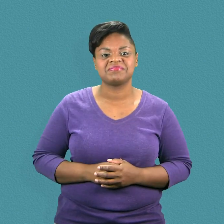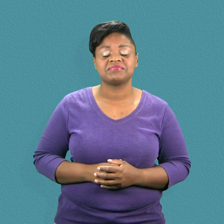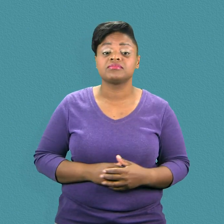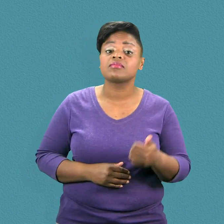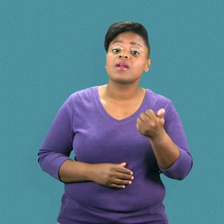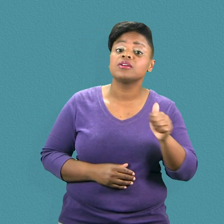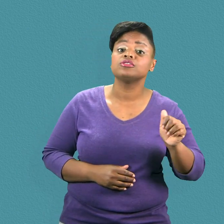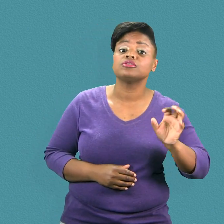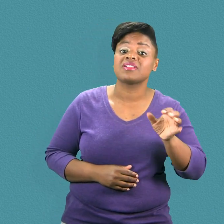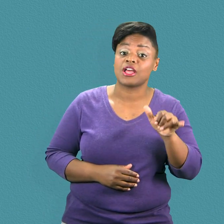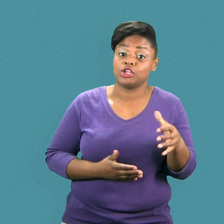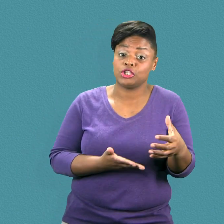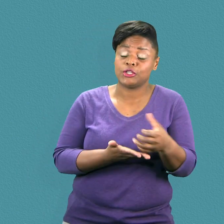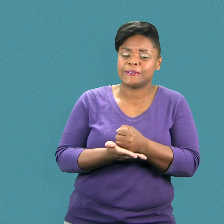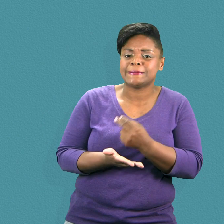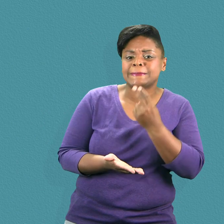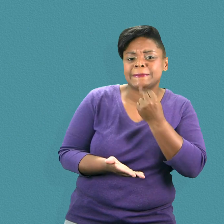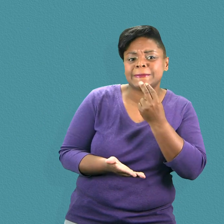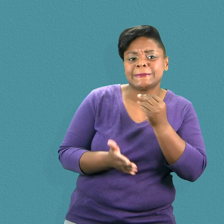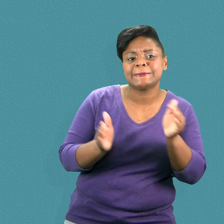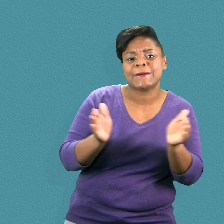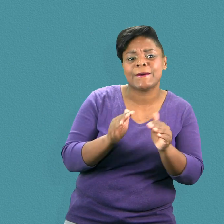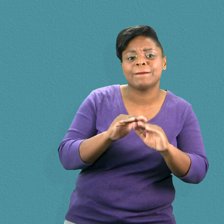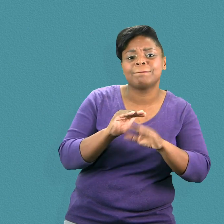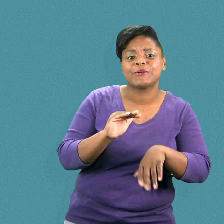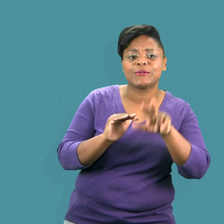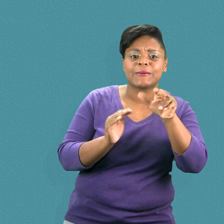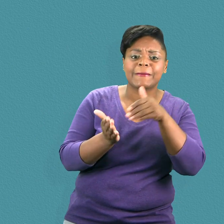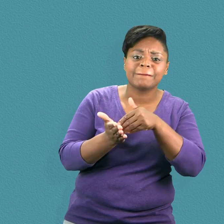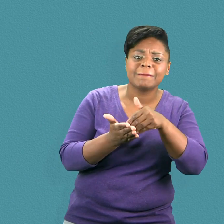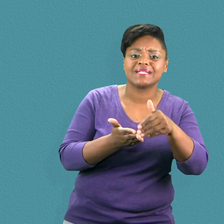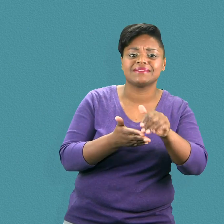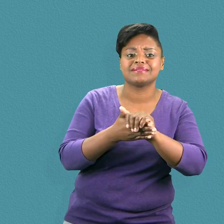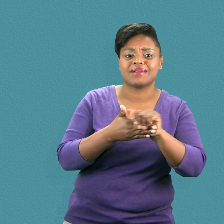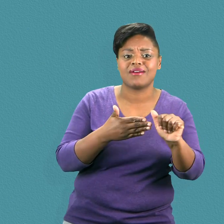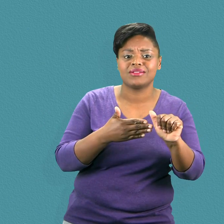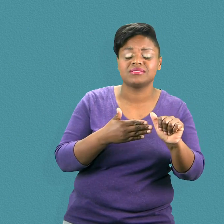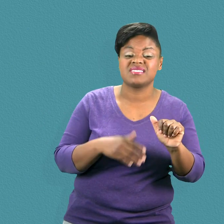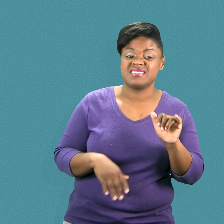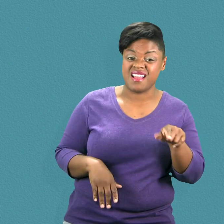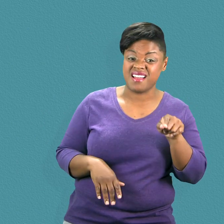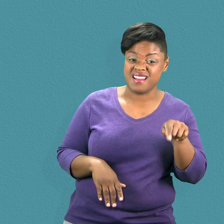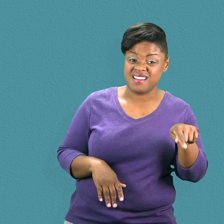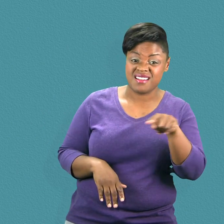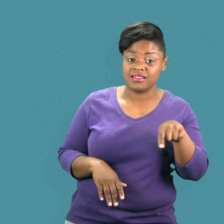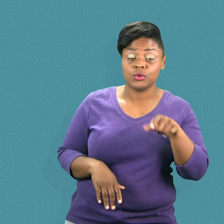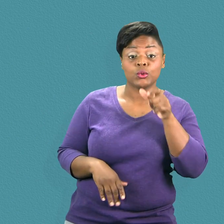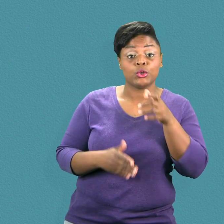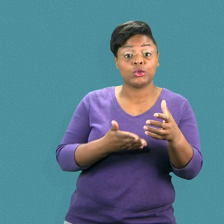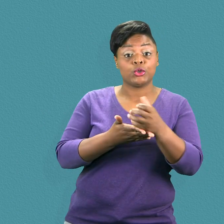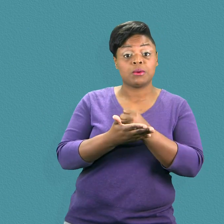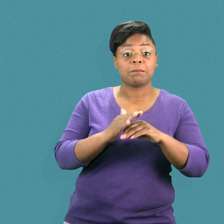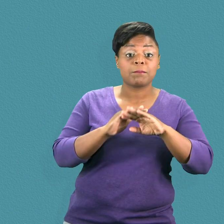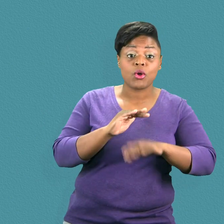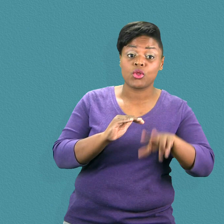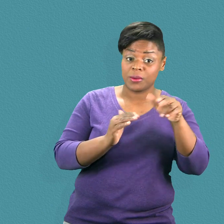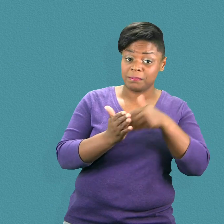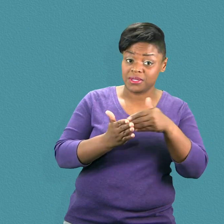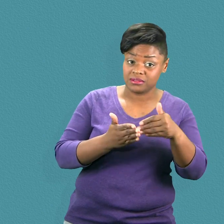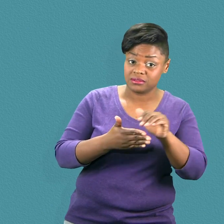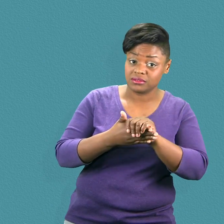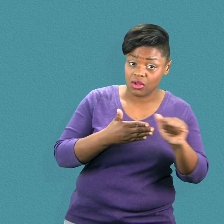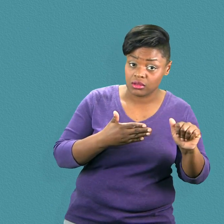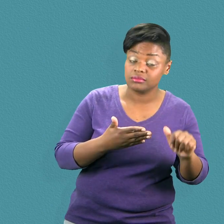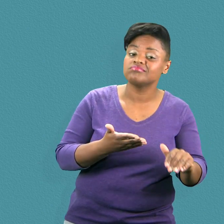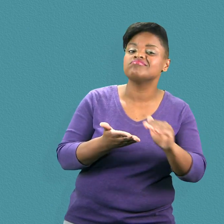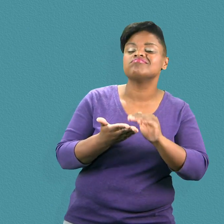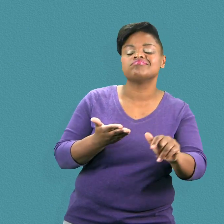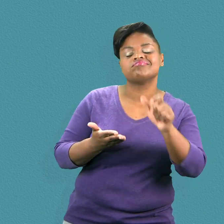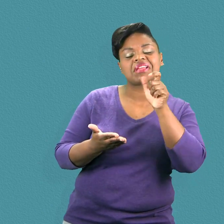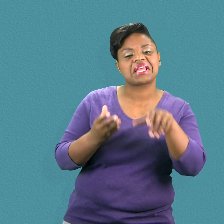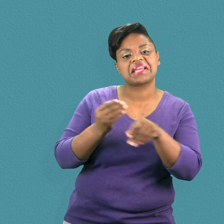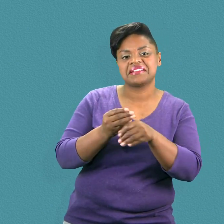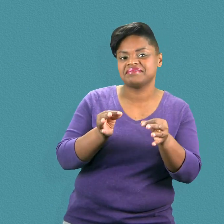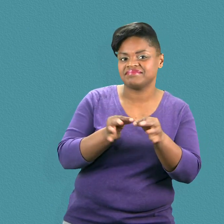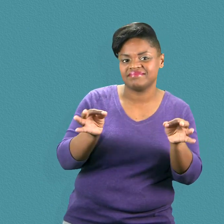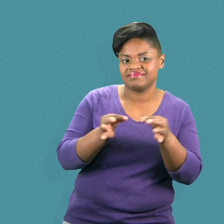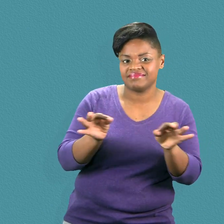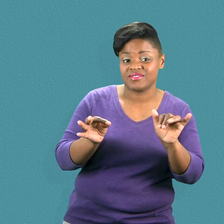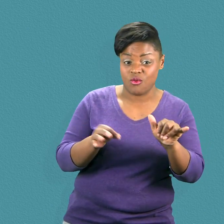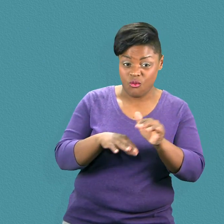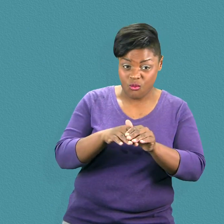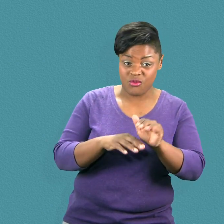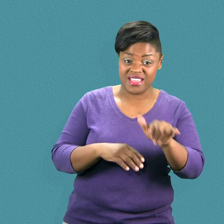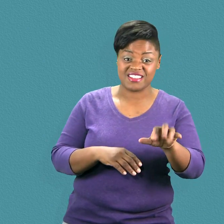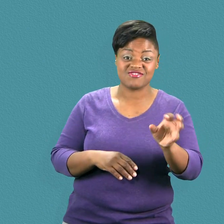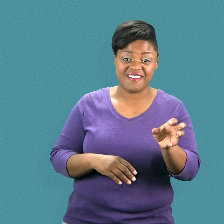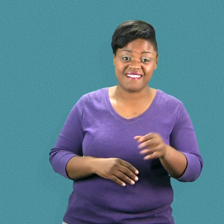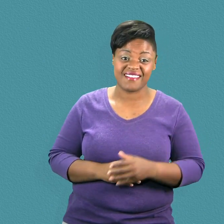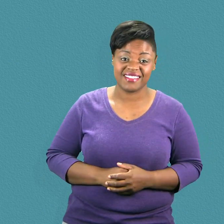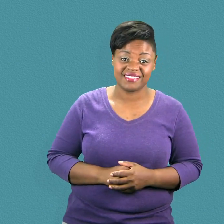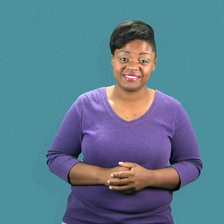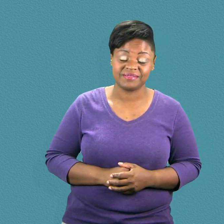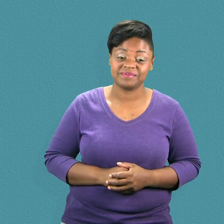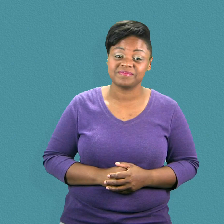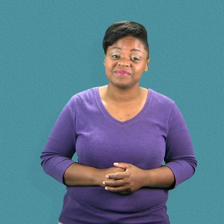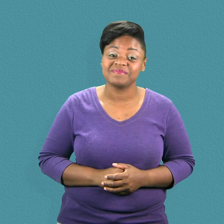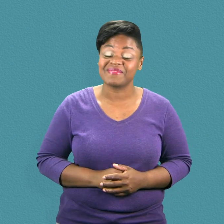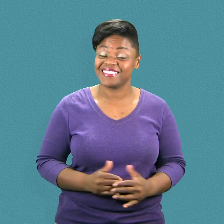• Channels or program streams producing revenues of under 3 million dollars.